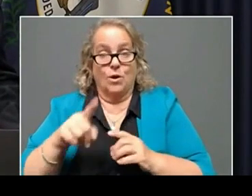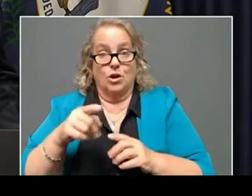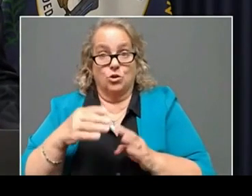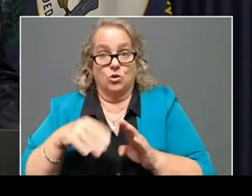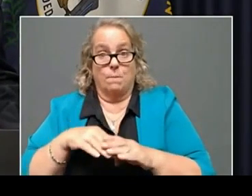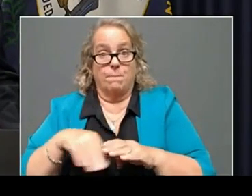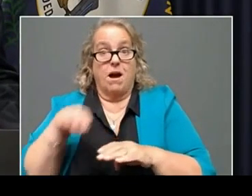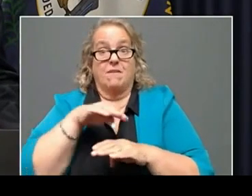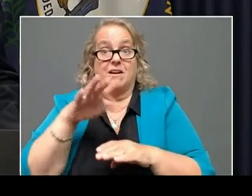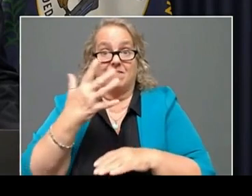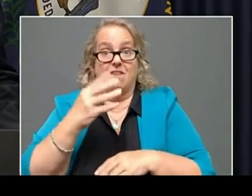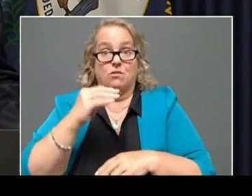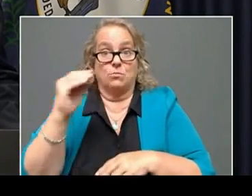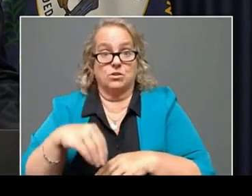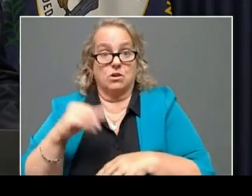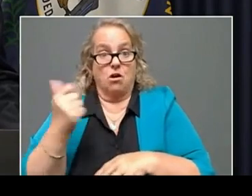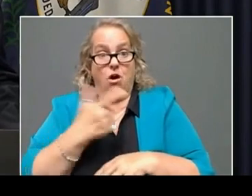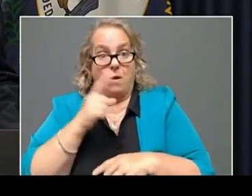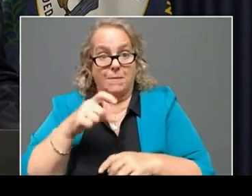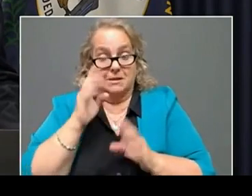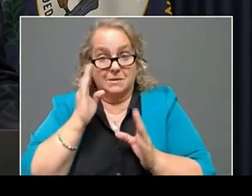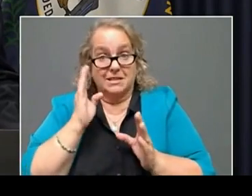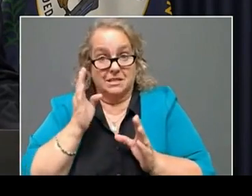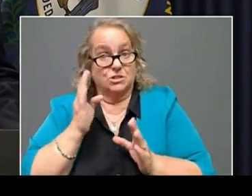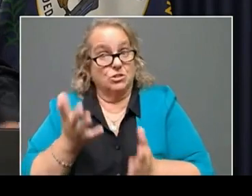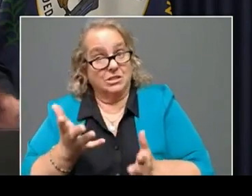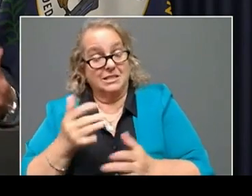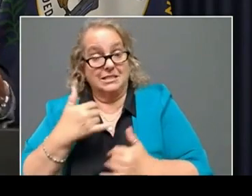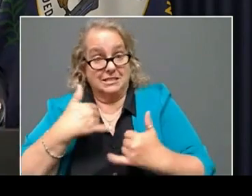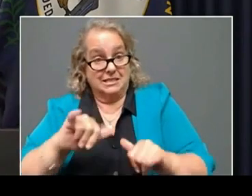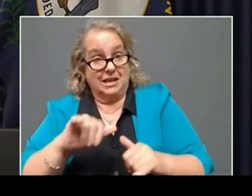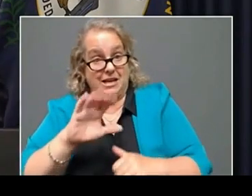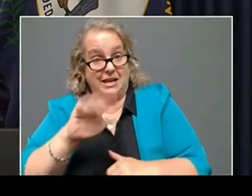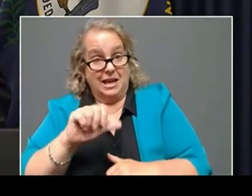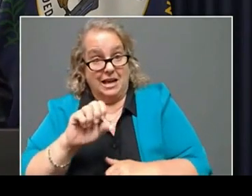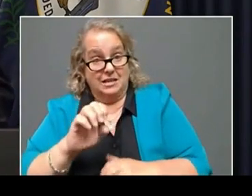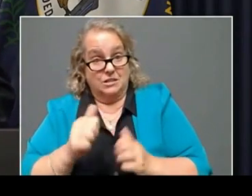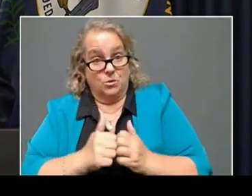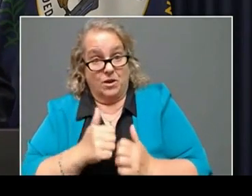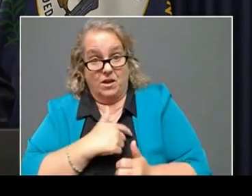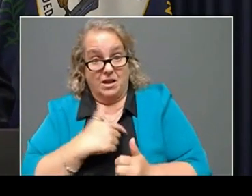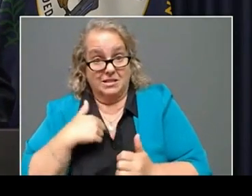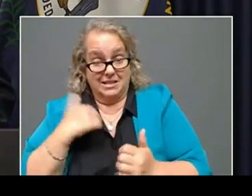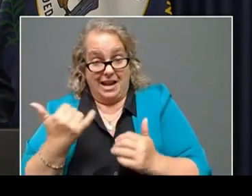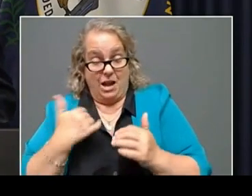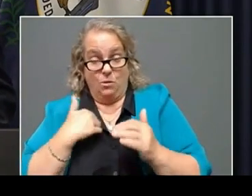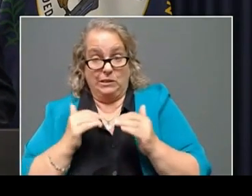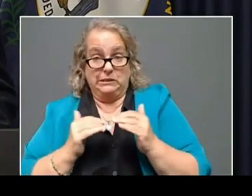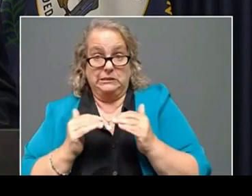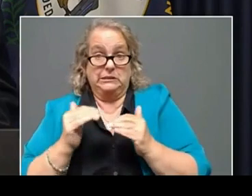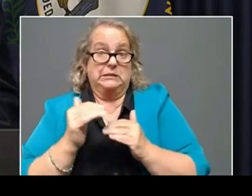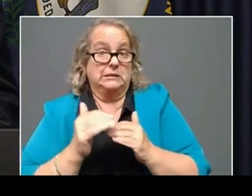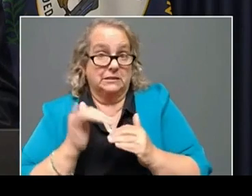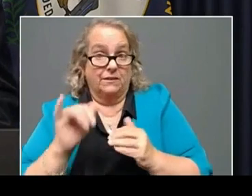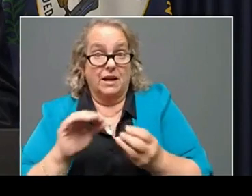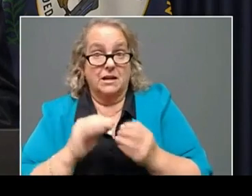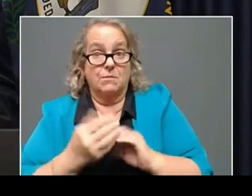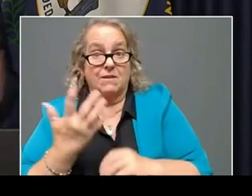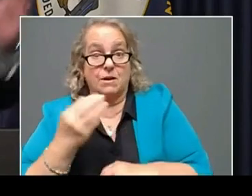straighter and pay attention. Is that still the case with us? You know, inch and over that number Right now, I'd say the increase in positivity rate is